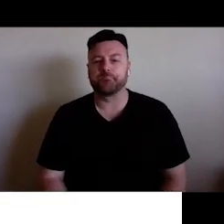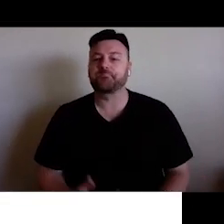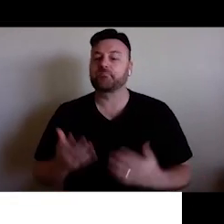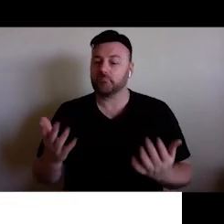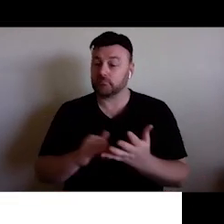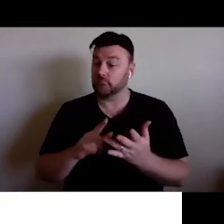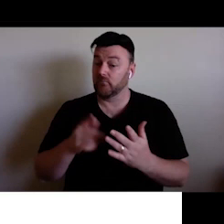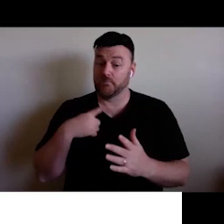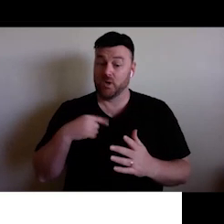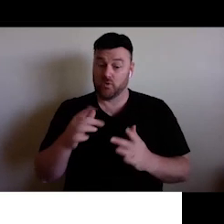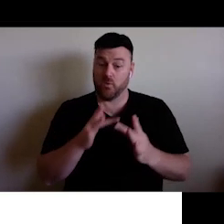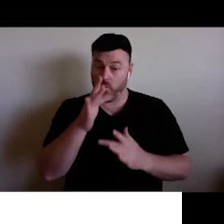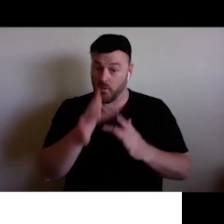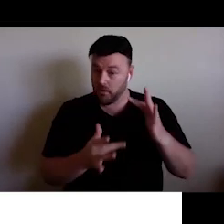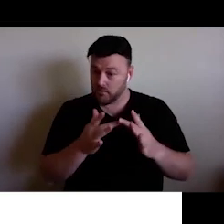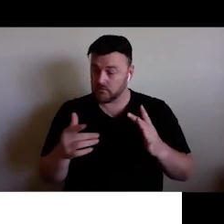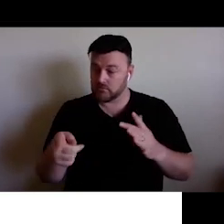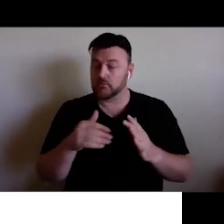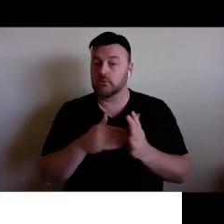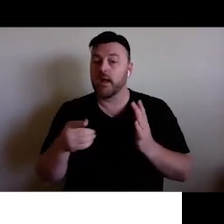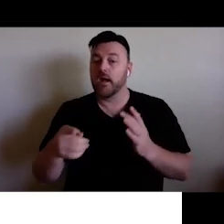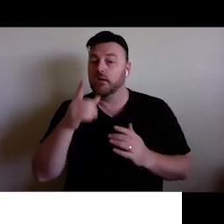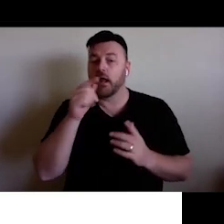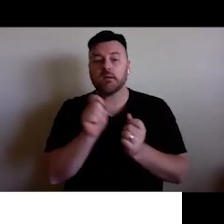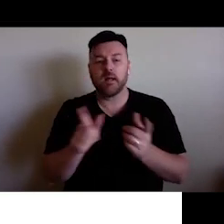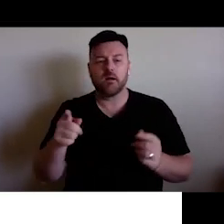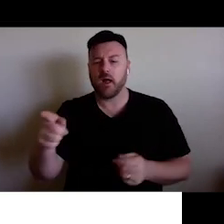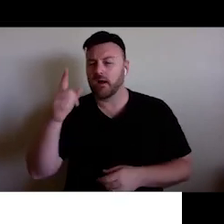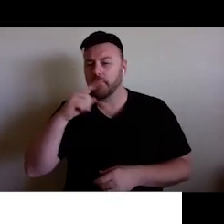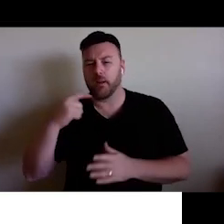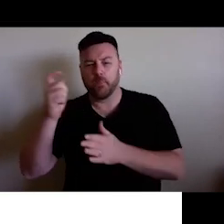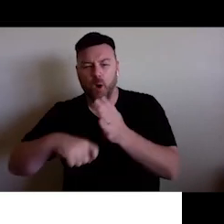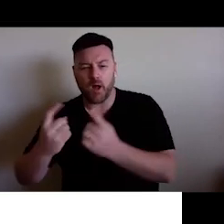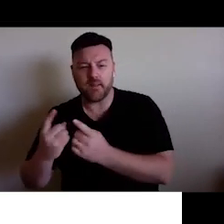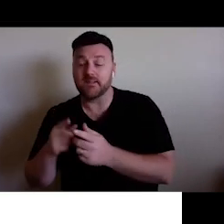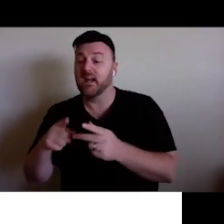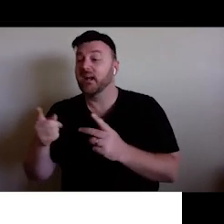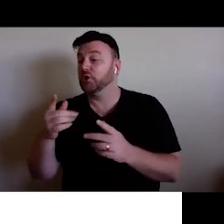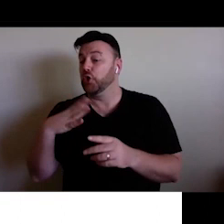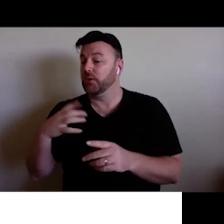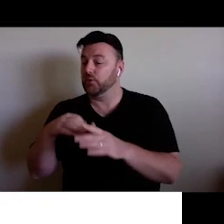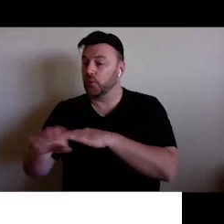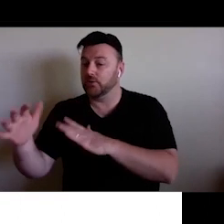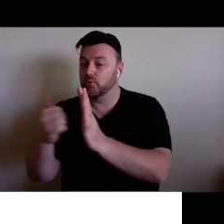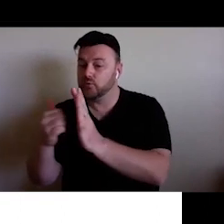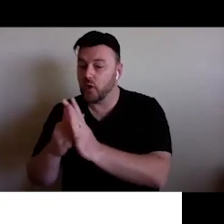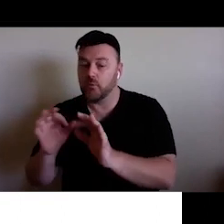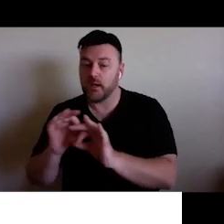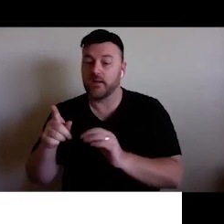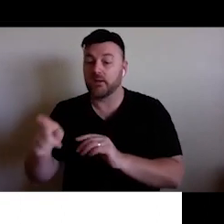as a maximum, for a physical version of it. Most of that money is going to her. She now employs a small team and works with other makers who